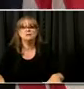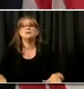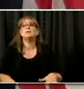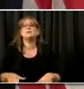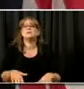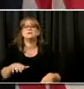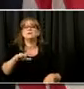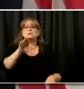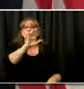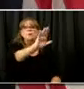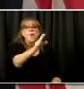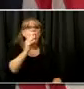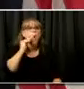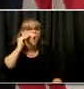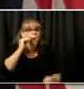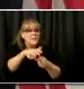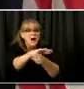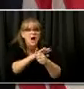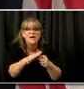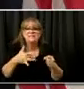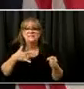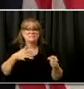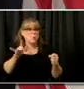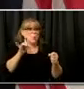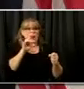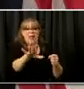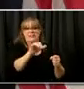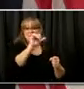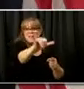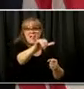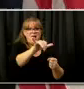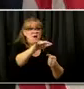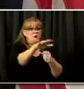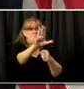and engagement is often too low in the upper grade so if your kid is enrolled make sure that they're